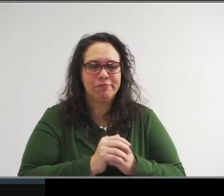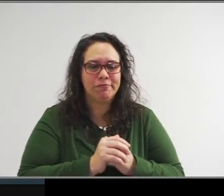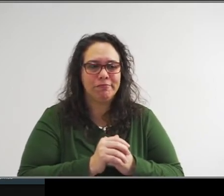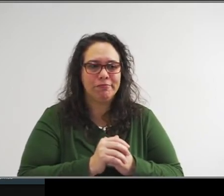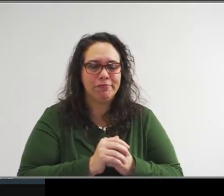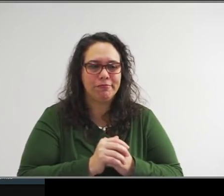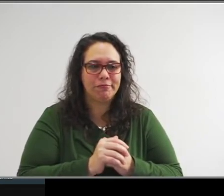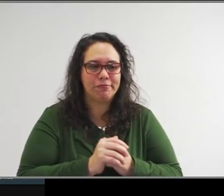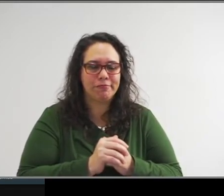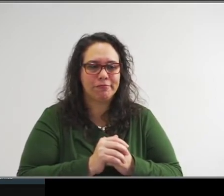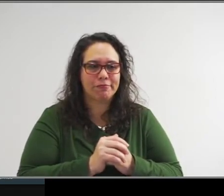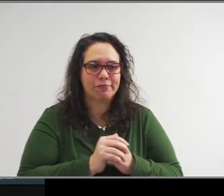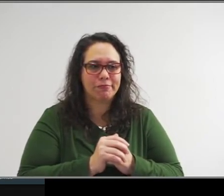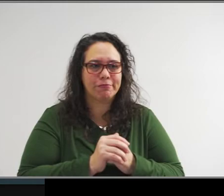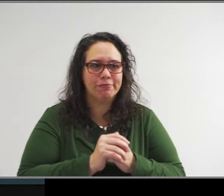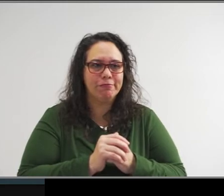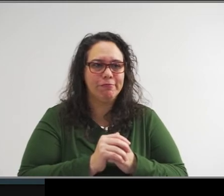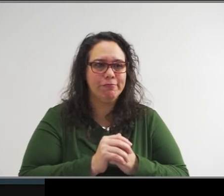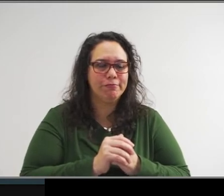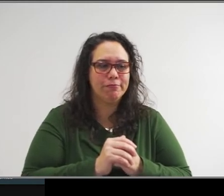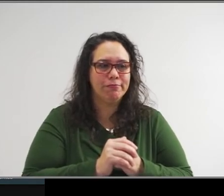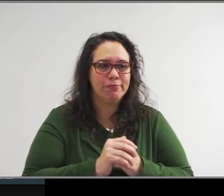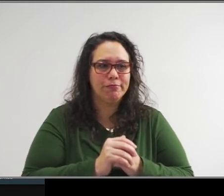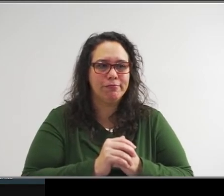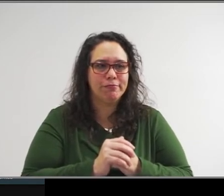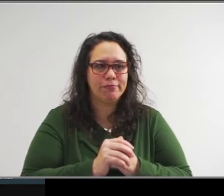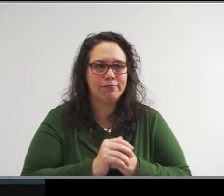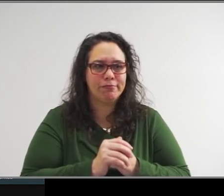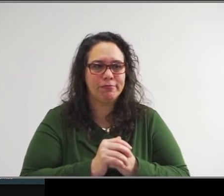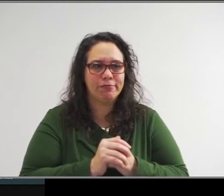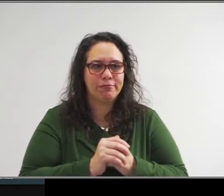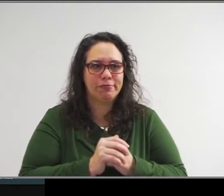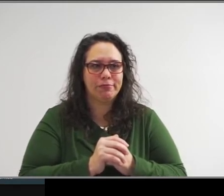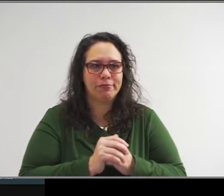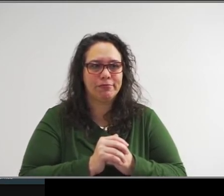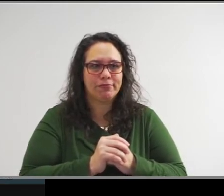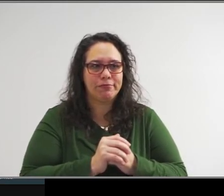And then lastly I wanna also acknowledge